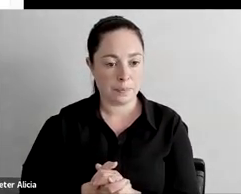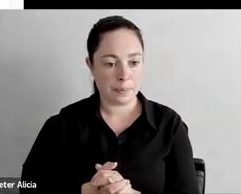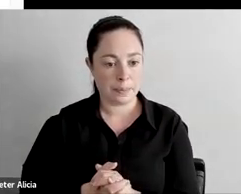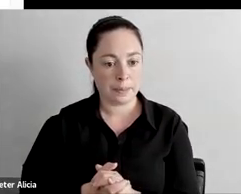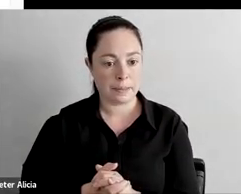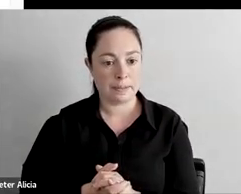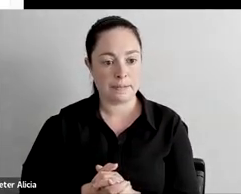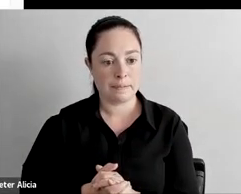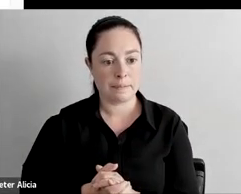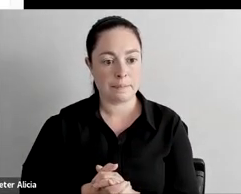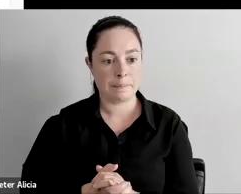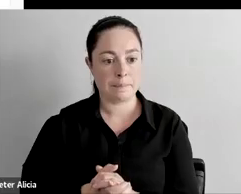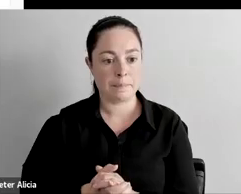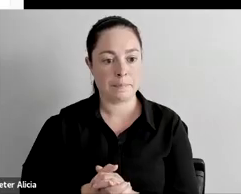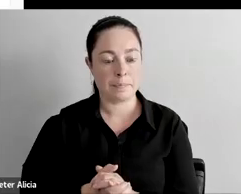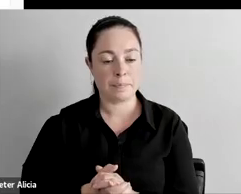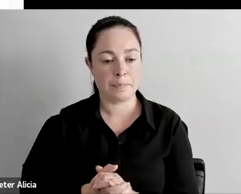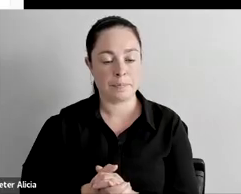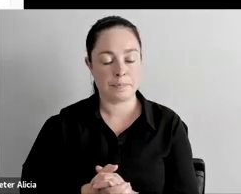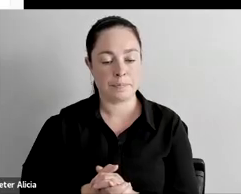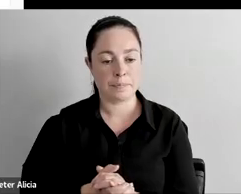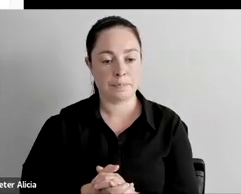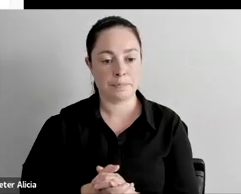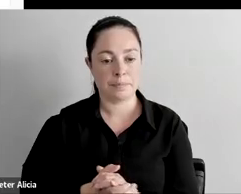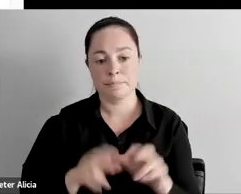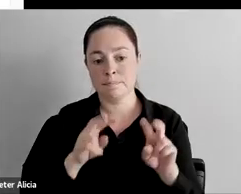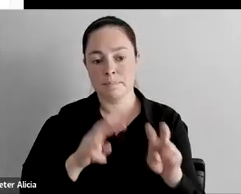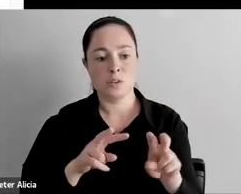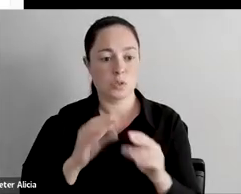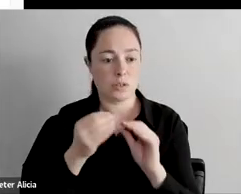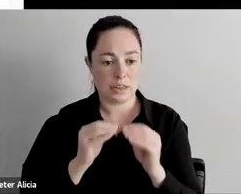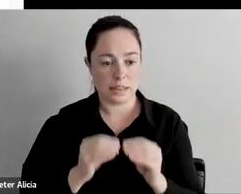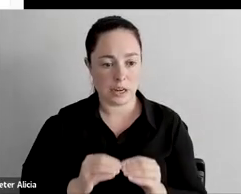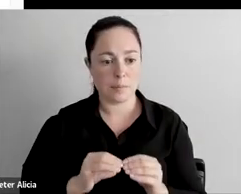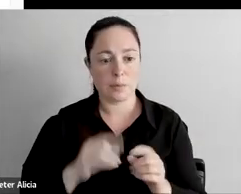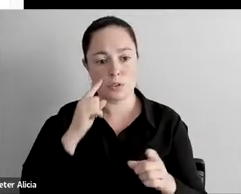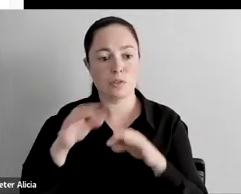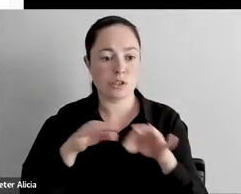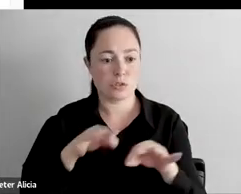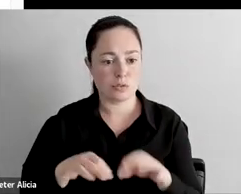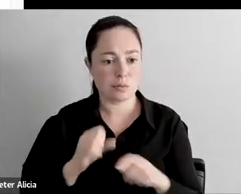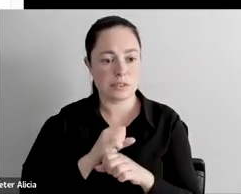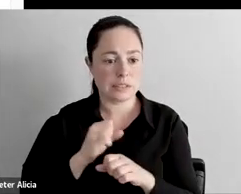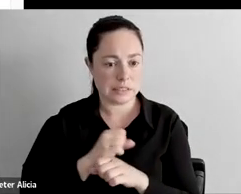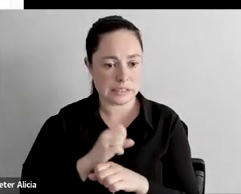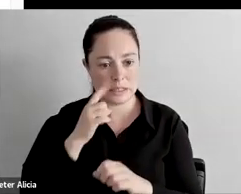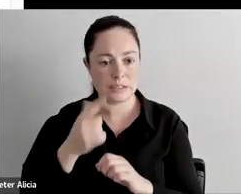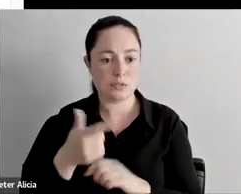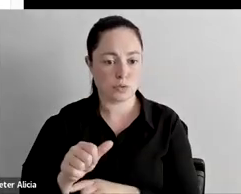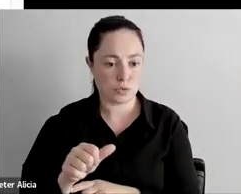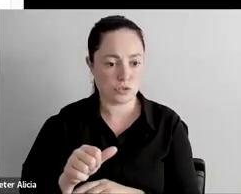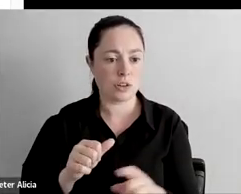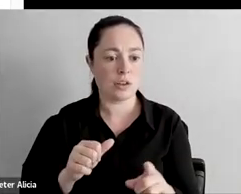and we can see that these numbers under descriptive statistics for Georgia now say that the